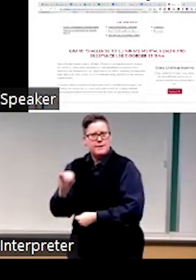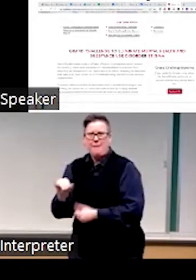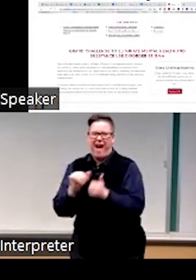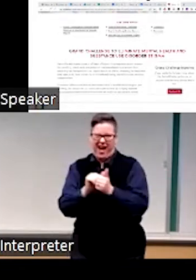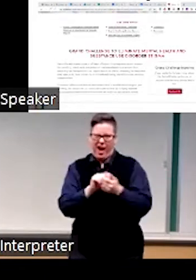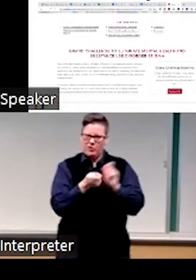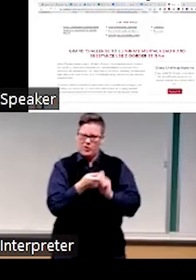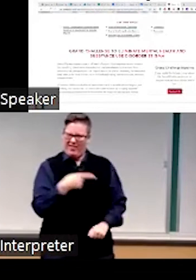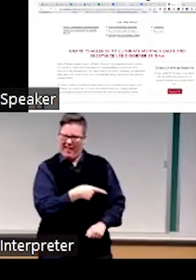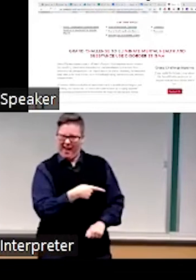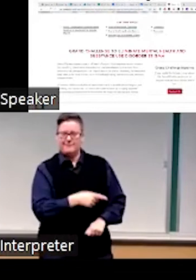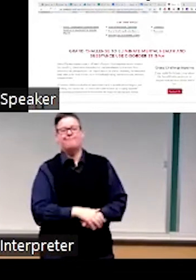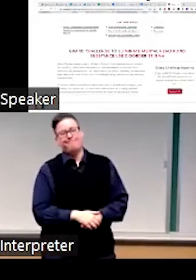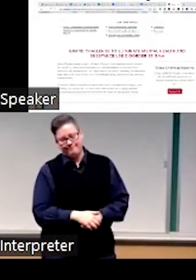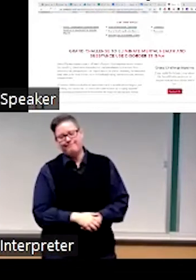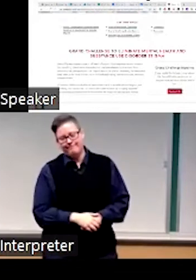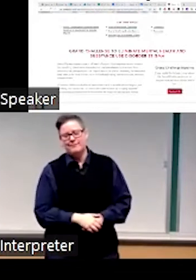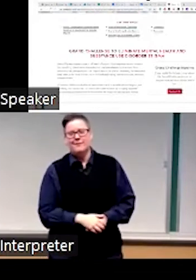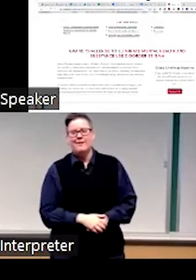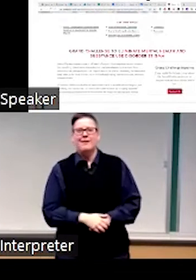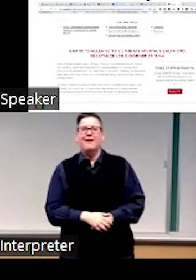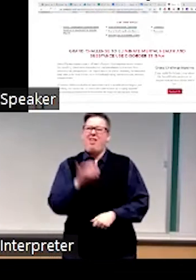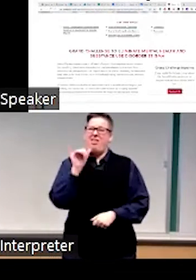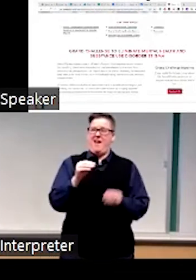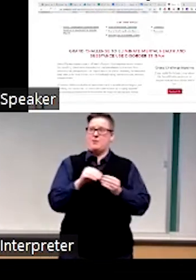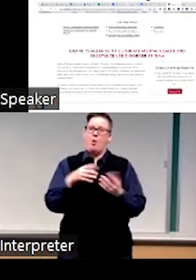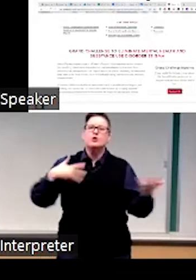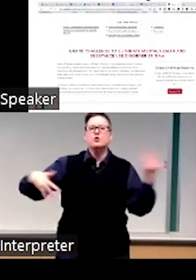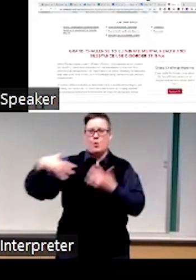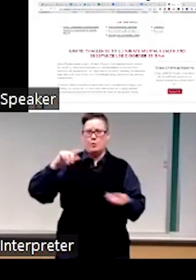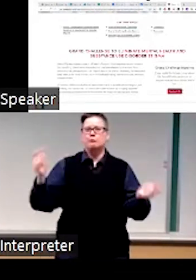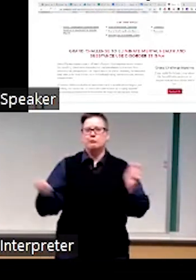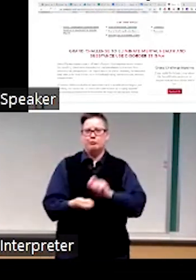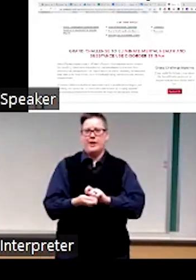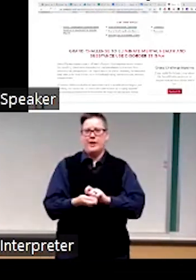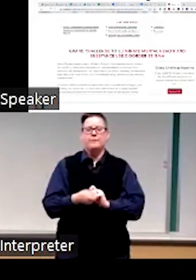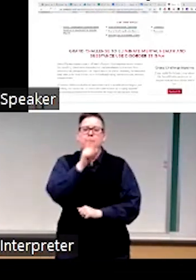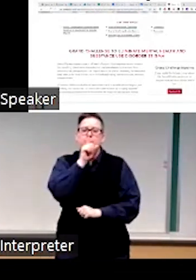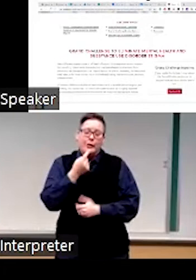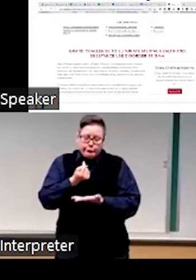and that's where we get to sort of social change Beyond just the the treatment or the politics of